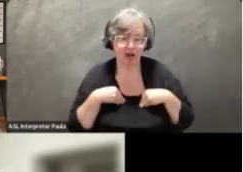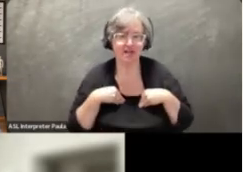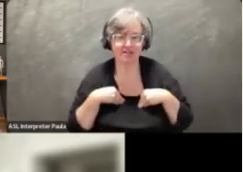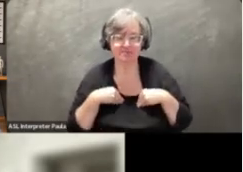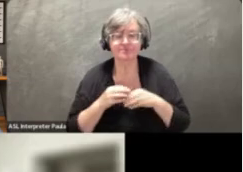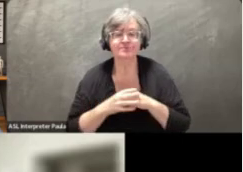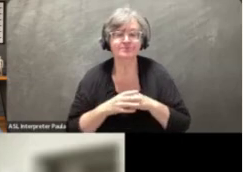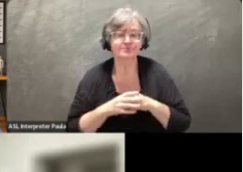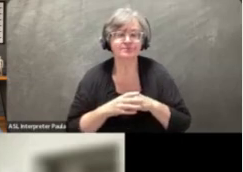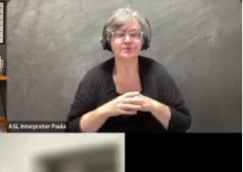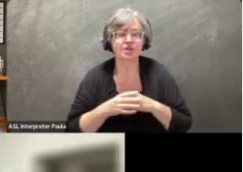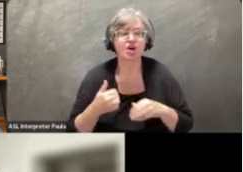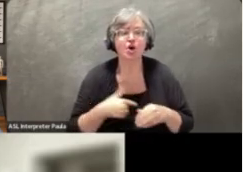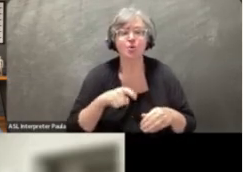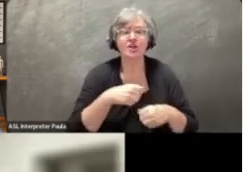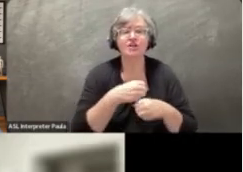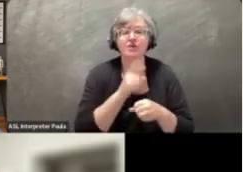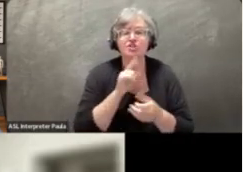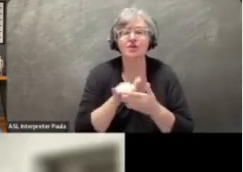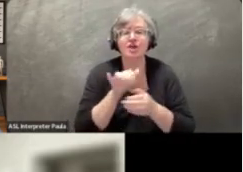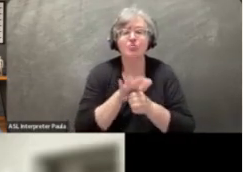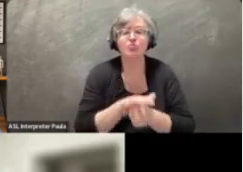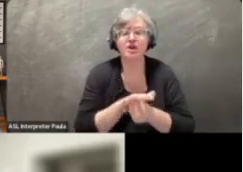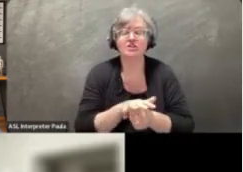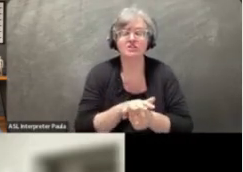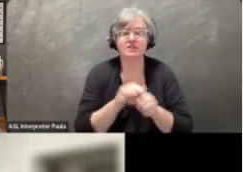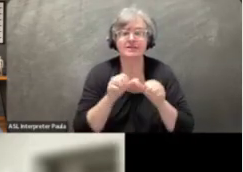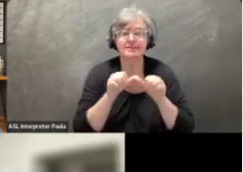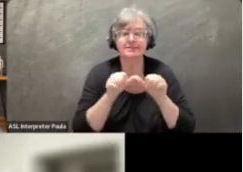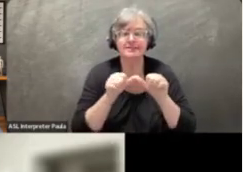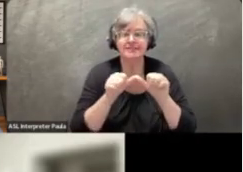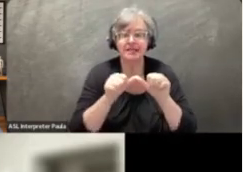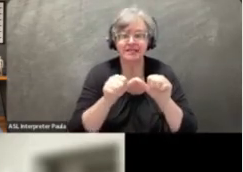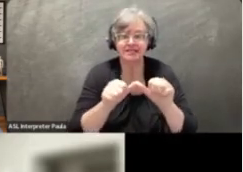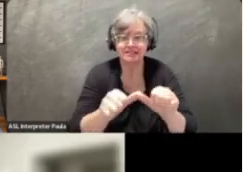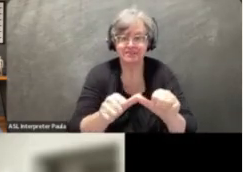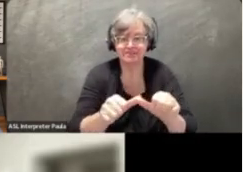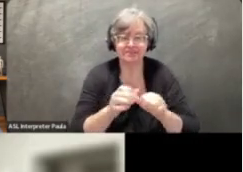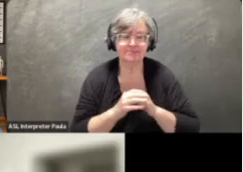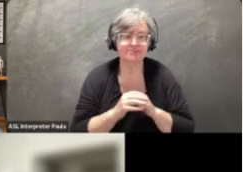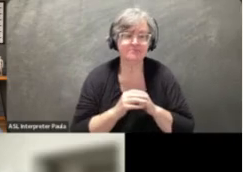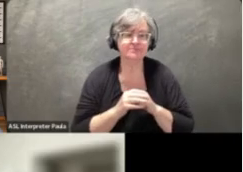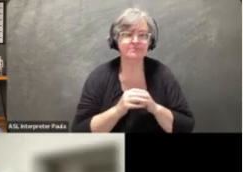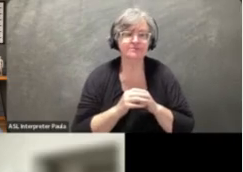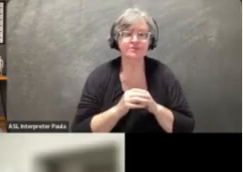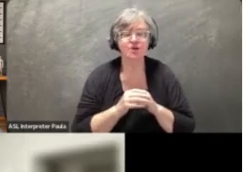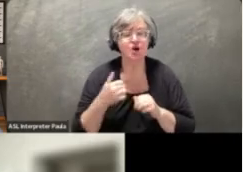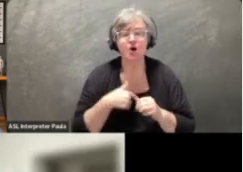And we need to make sure that that pressure is sustained. So we don't want to do the cosmetic